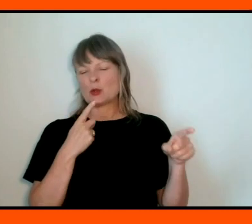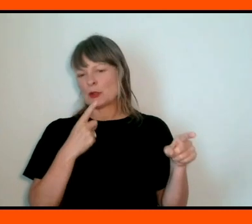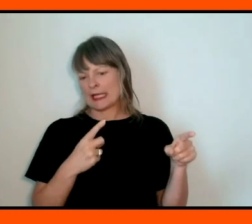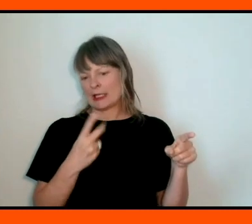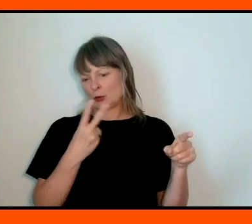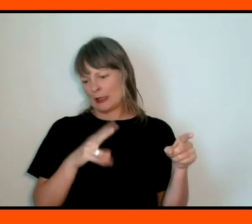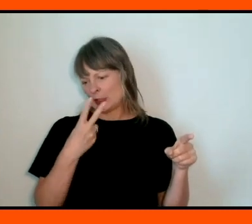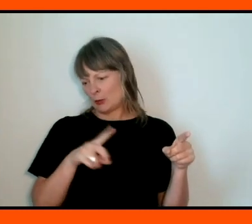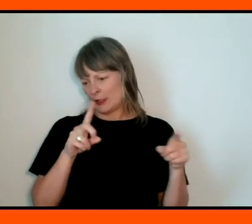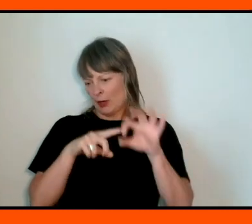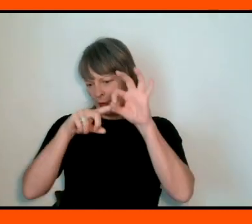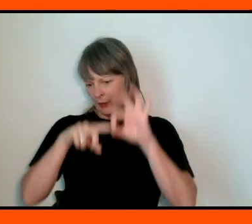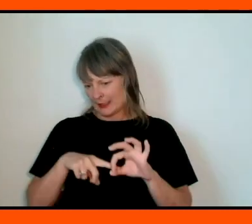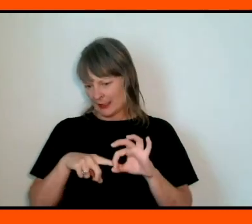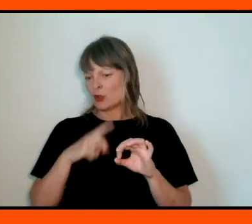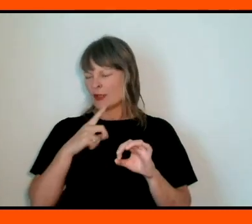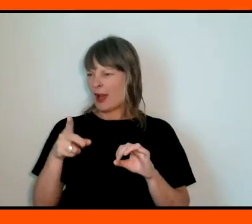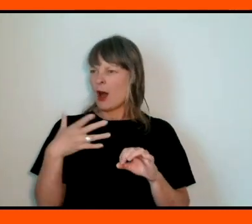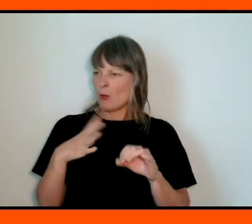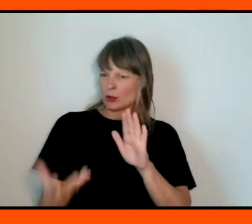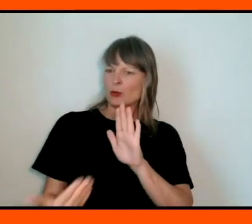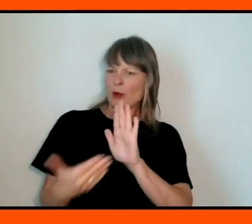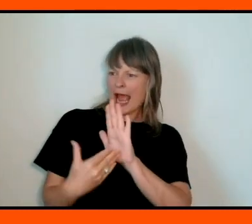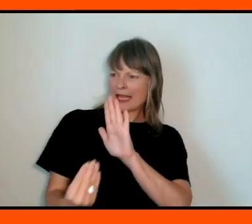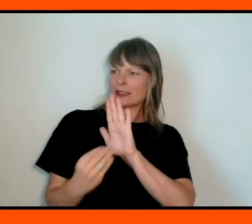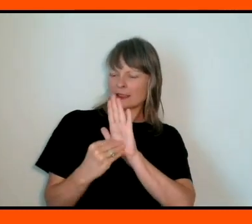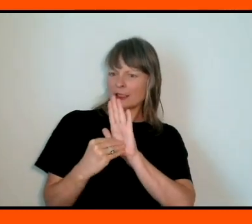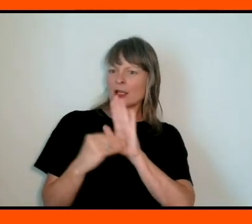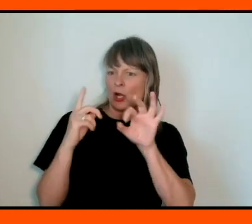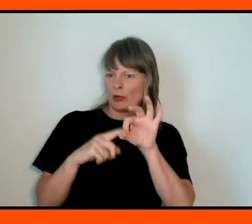that you would like a question on gender or sexual orientation